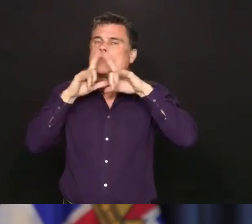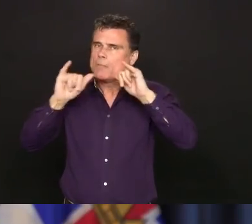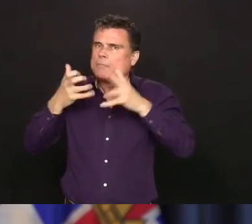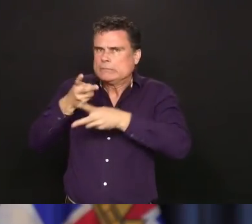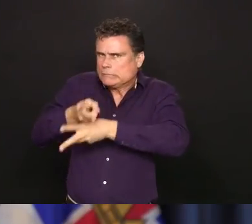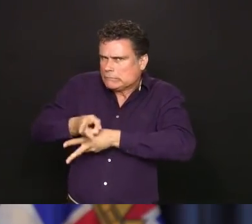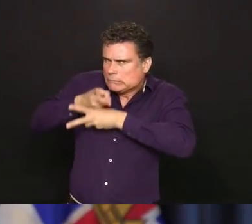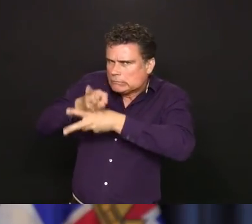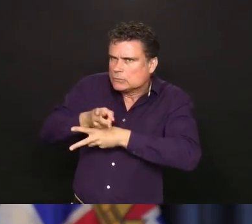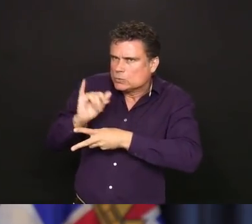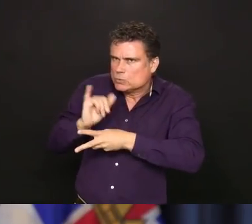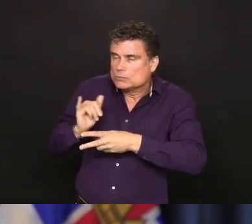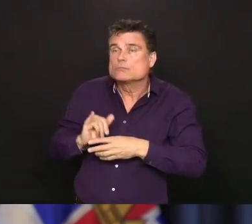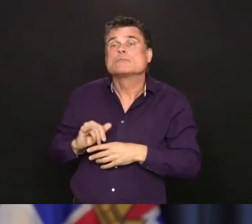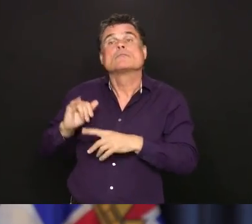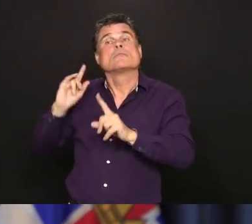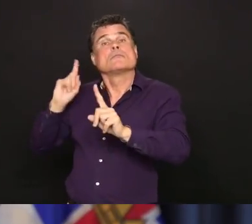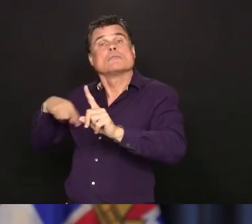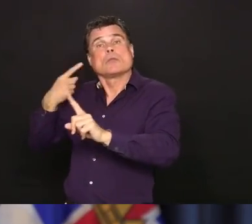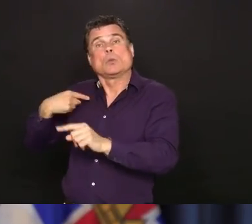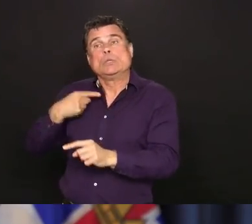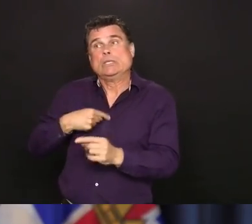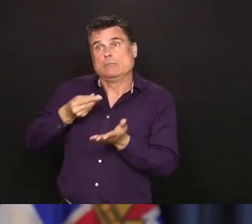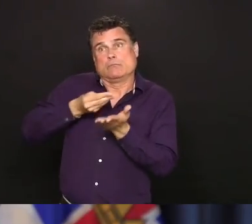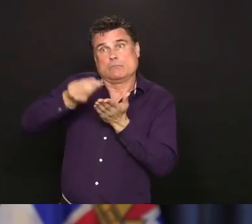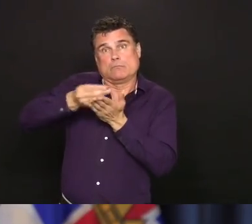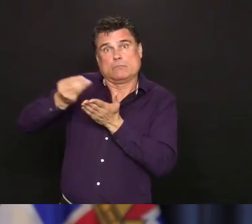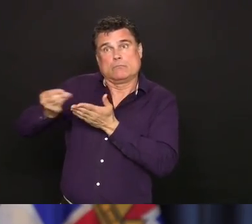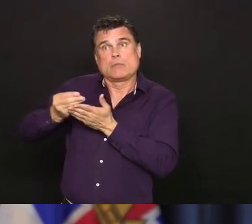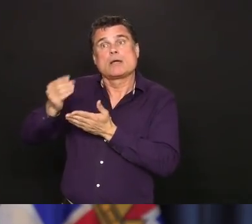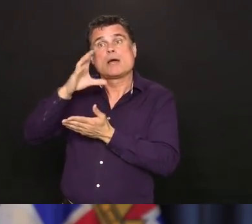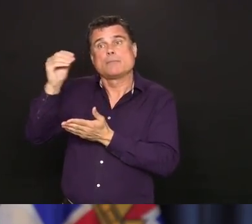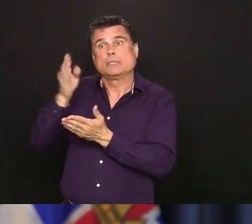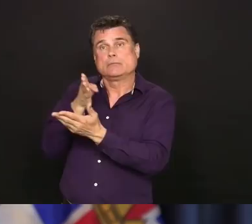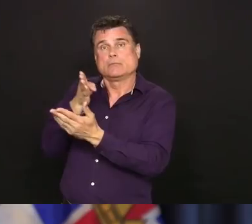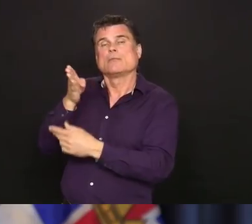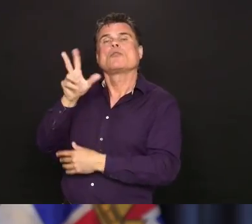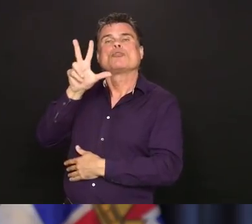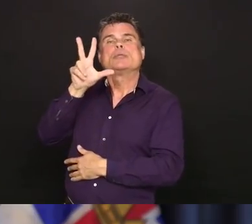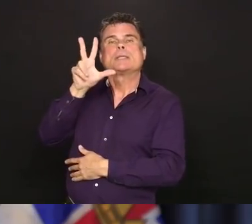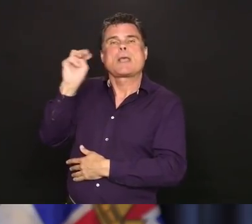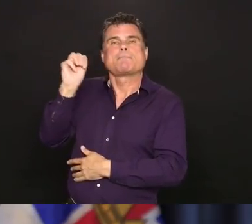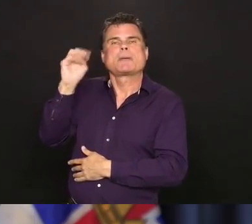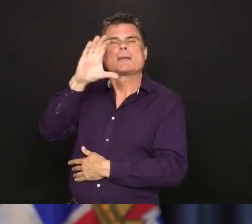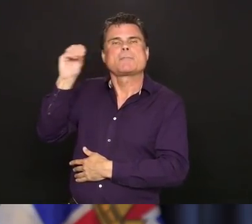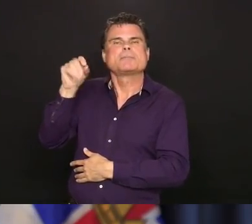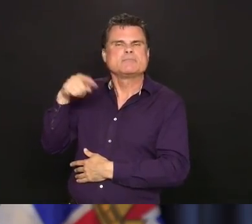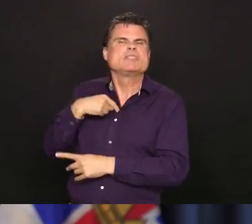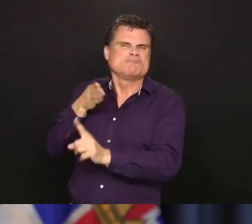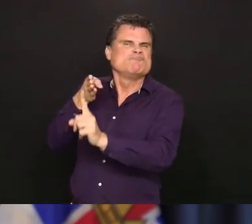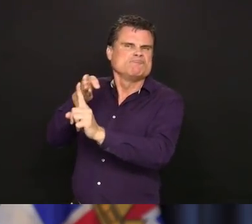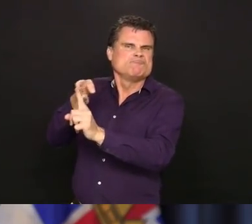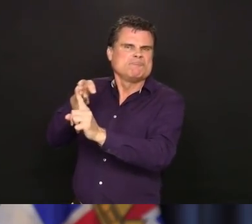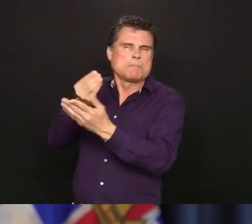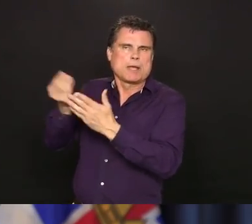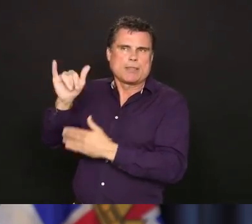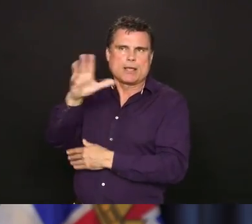manufacturers can and do produce N95 respirators. It's about the standard, not the brand. There is something called a KN95